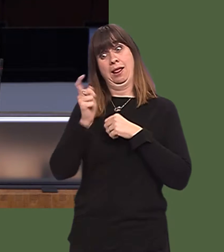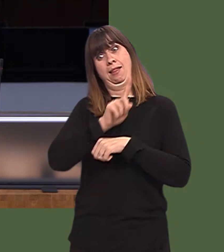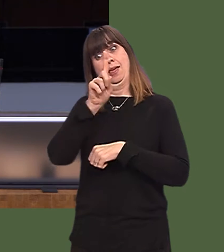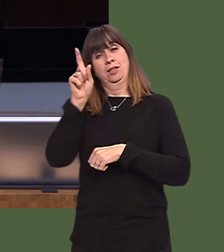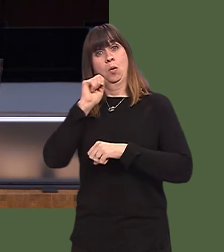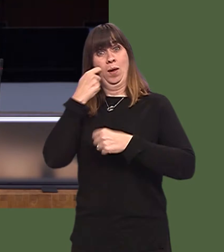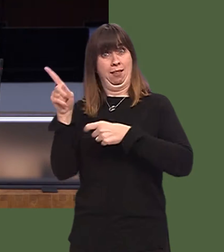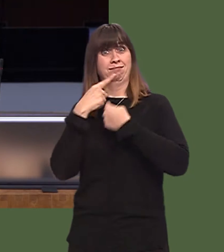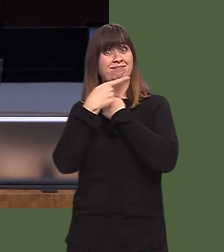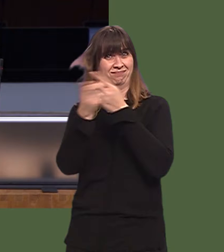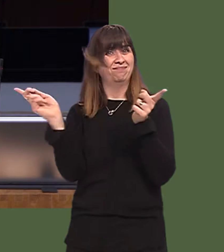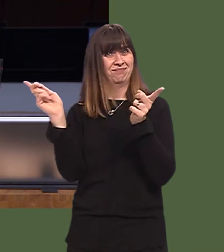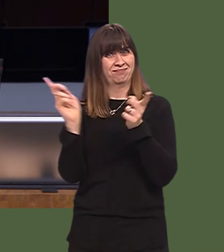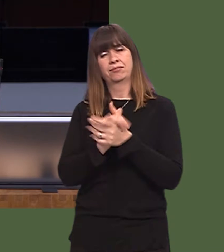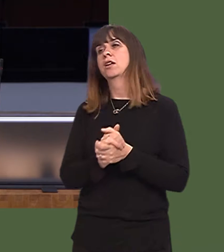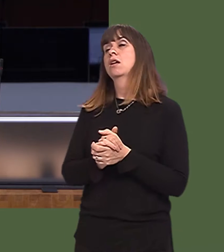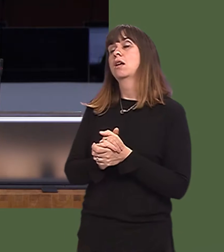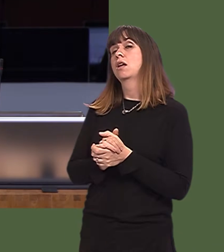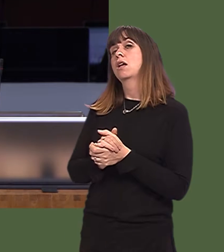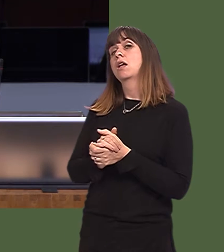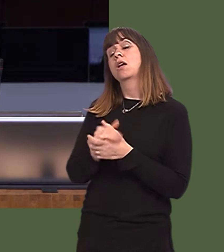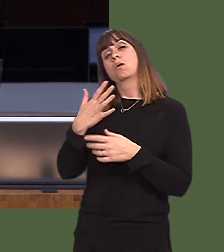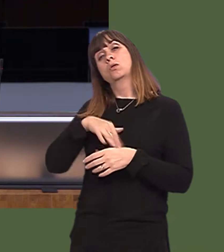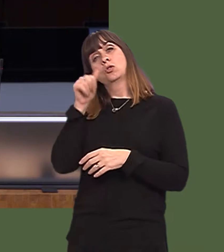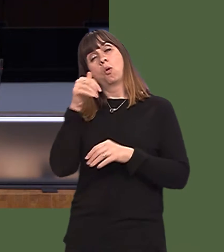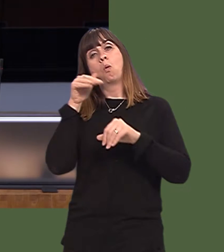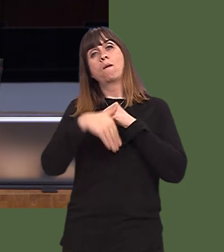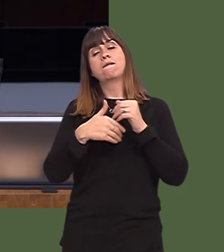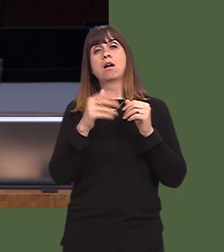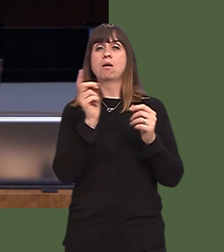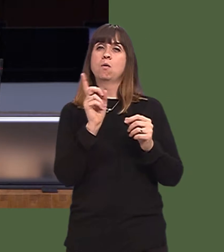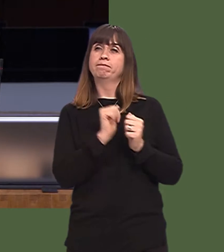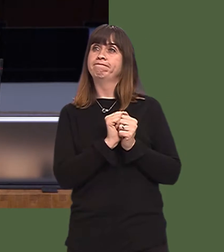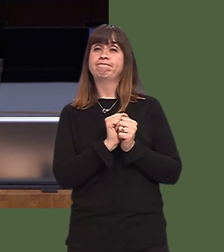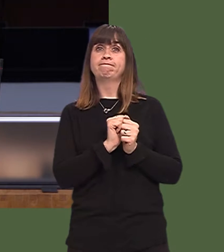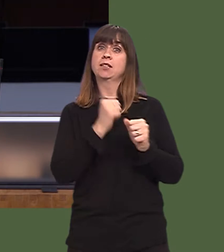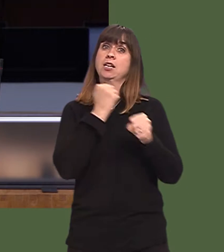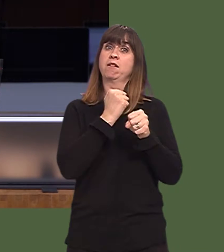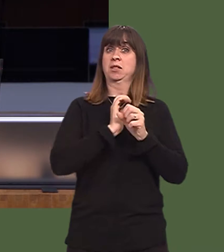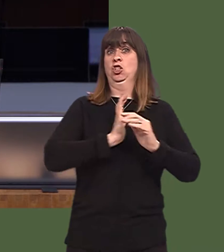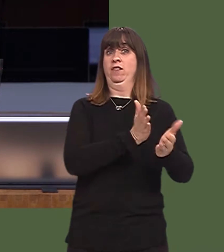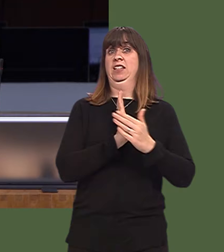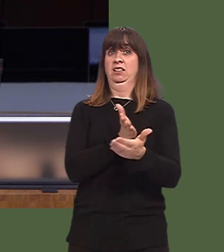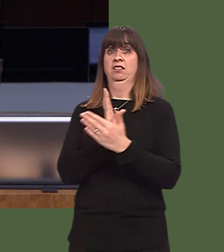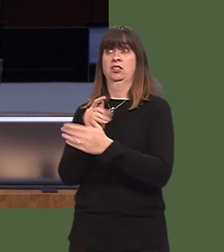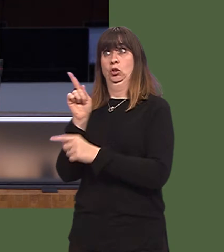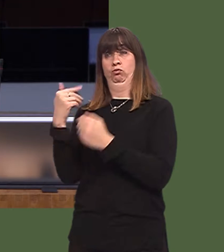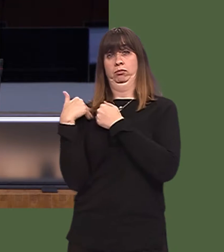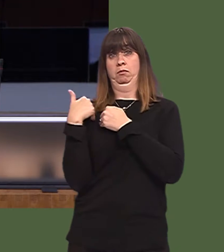Instead, Iíd like to ask you about matters relating to public services, for which you are responsible.